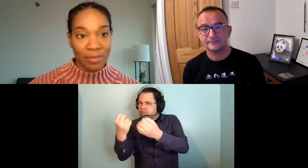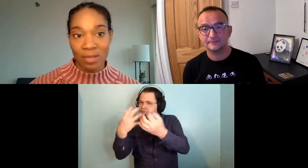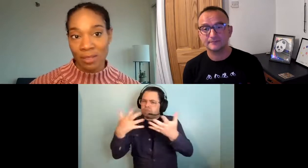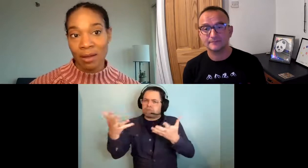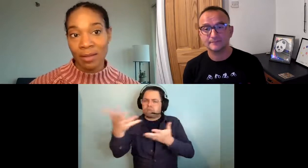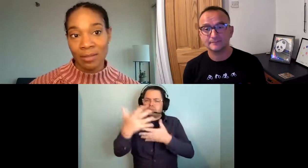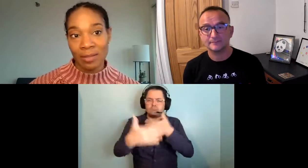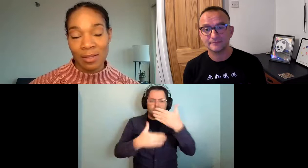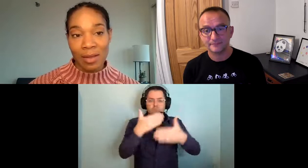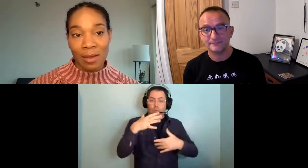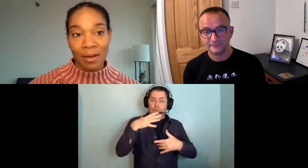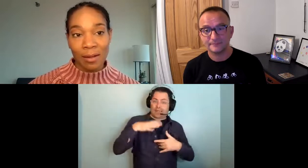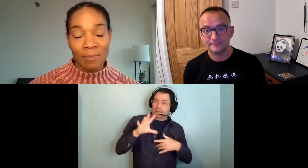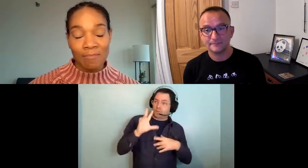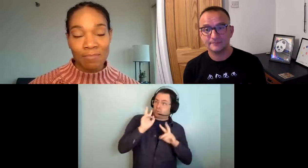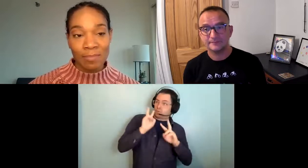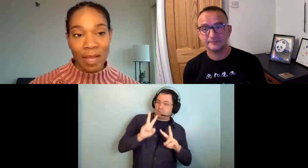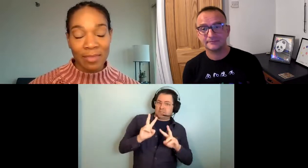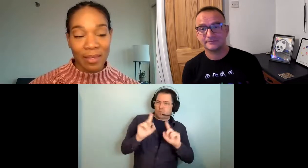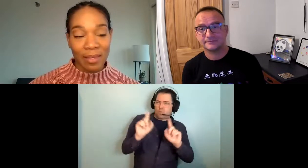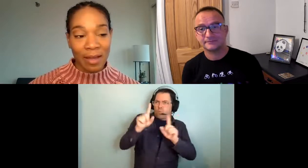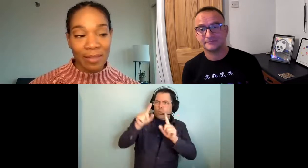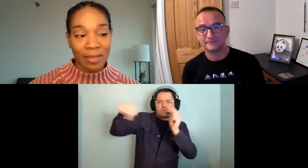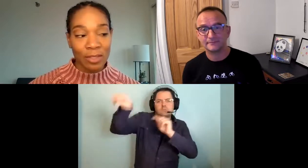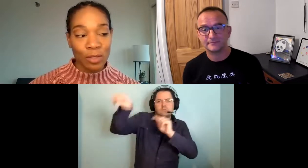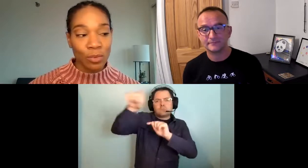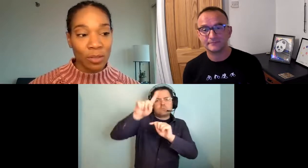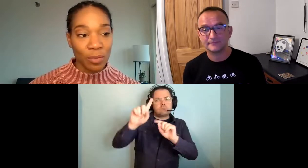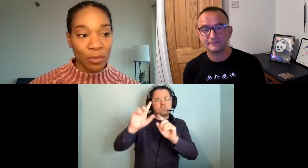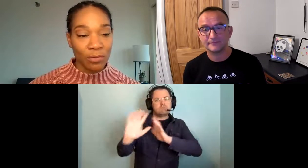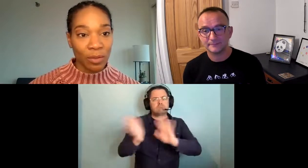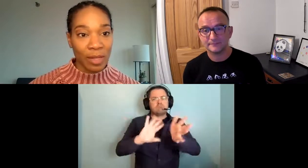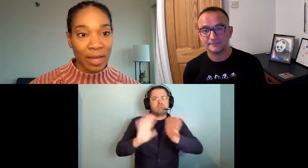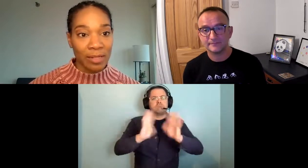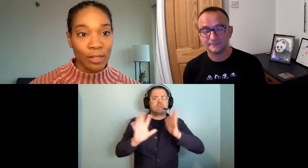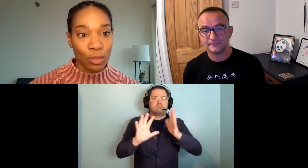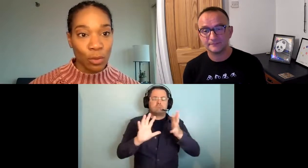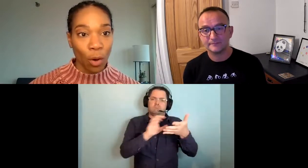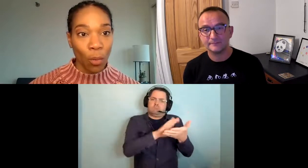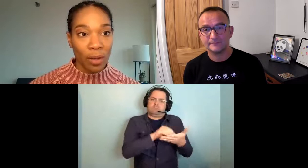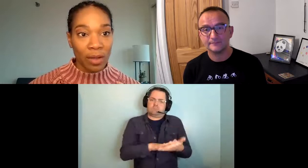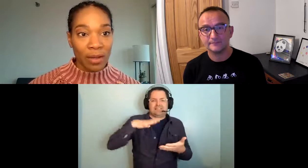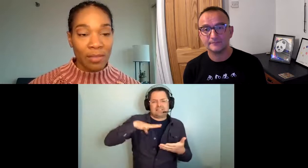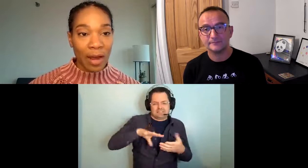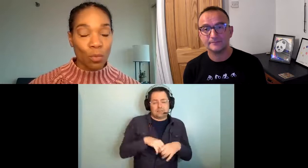guess thoughts on this, it feels like how I created this dictionary, it feels understanding there is a need